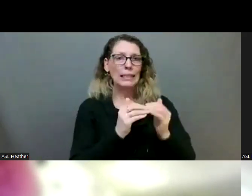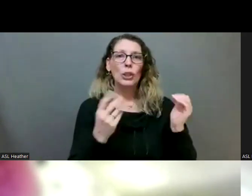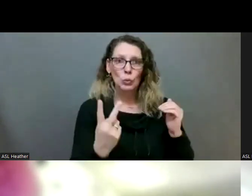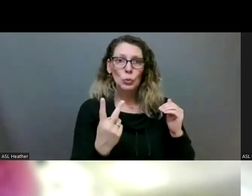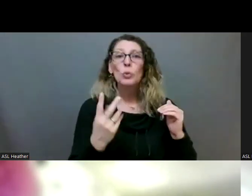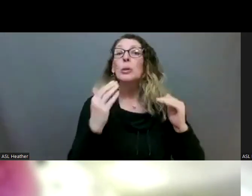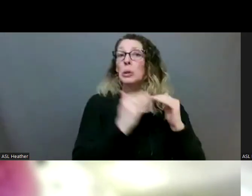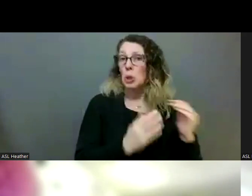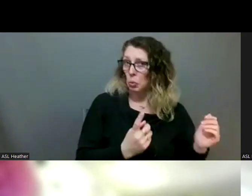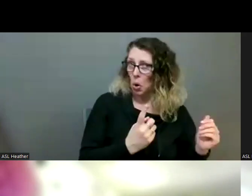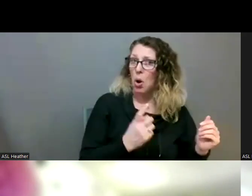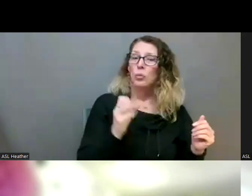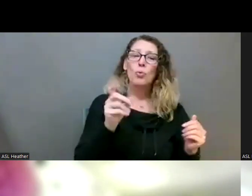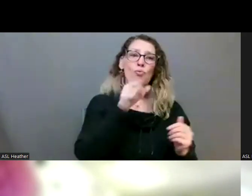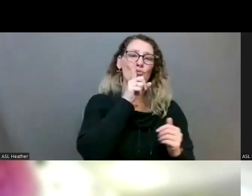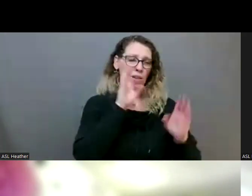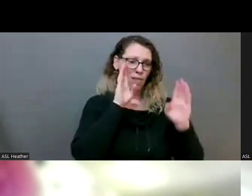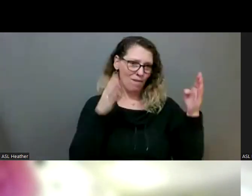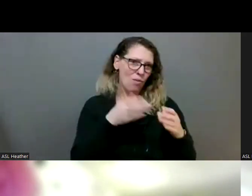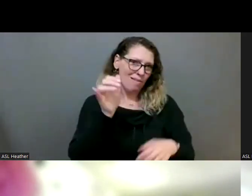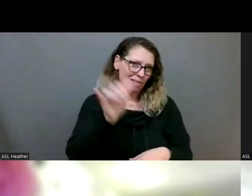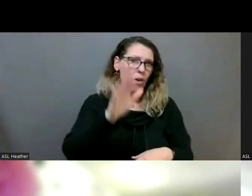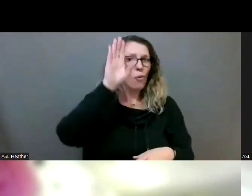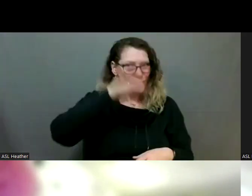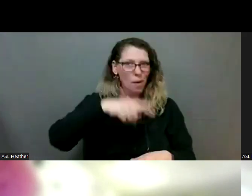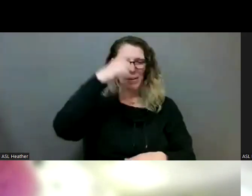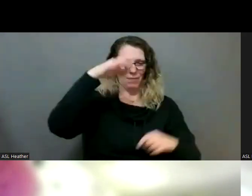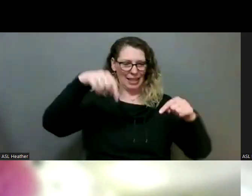so really just honing in on that and we know it's because of this again Collective Focus